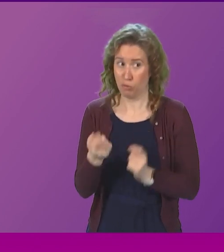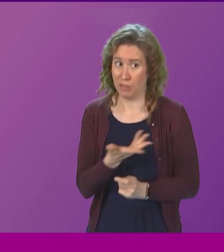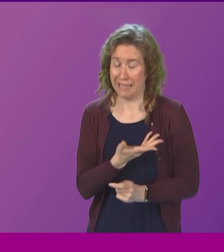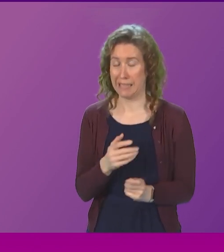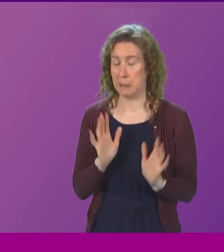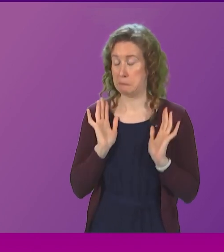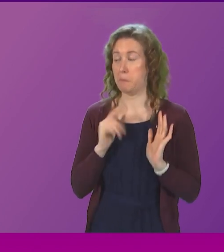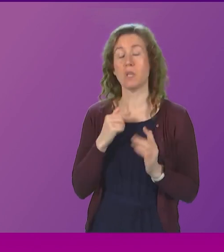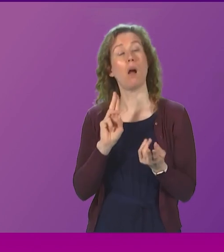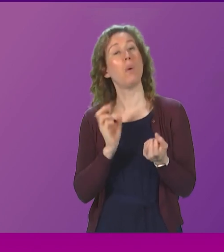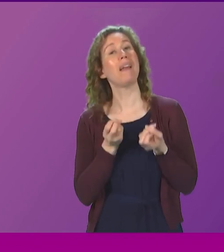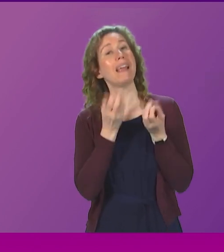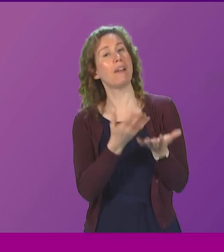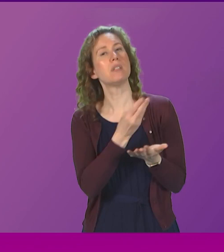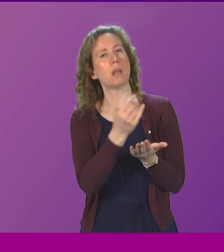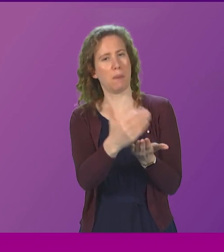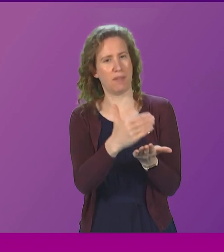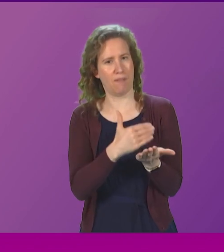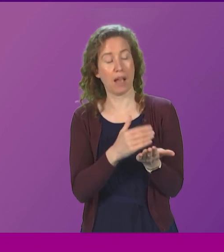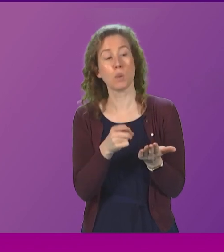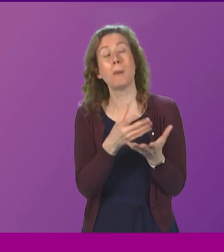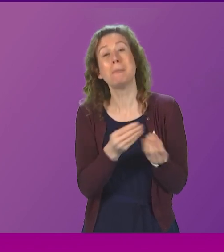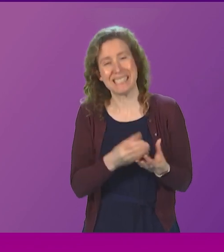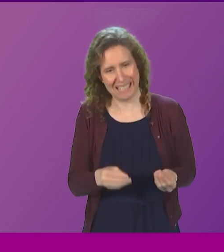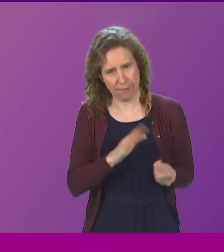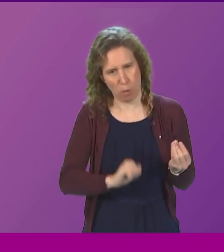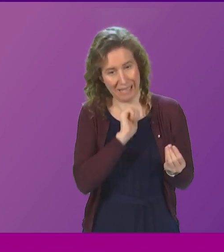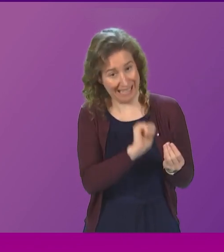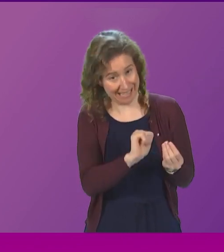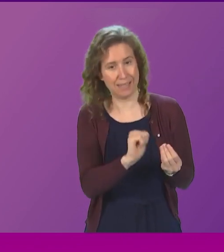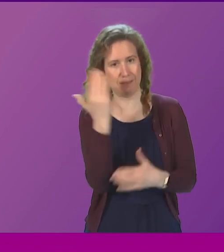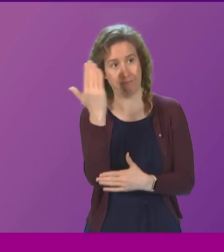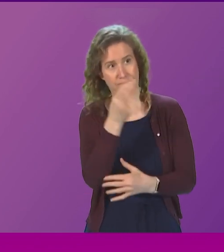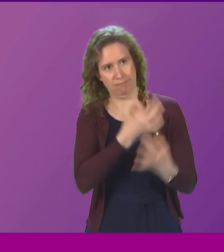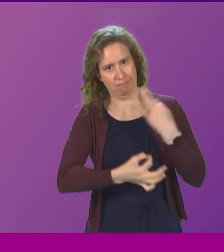Let me give him some of the facts that were, of course, missing from his question.